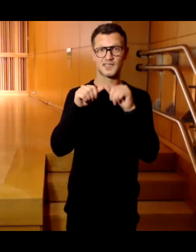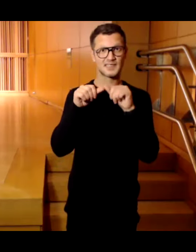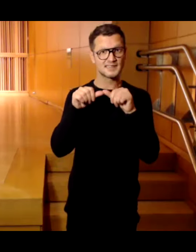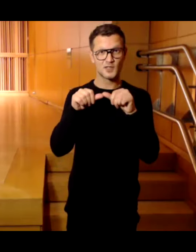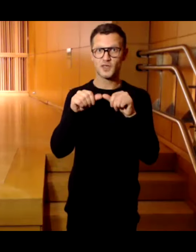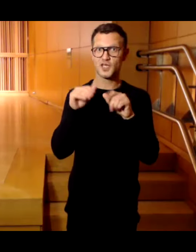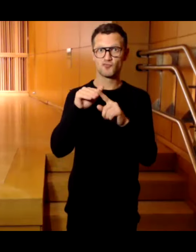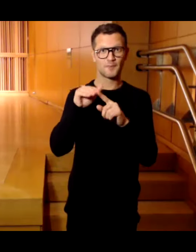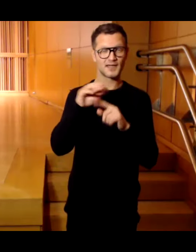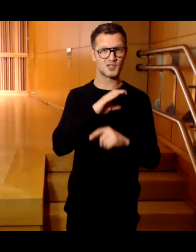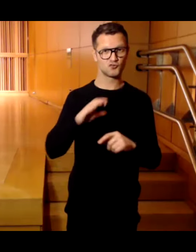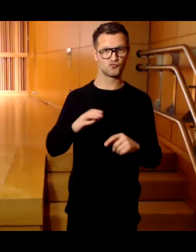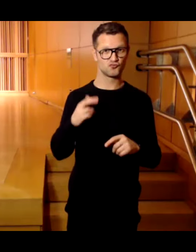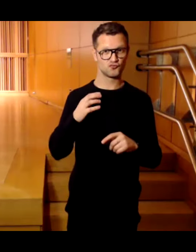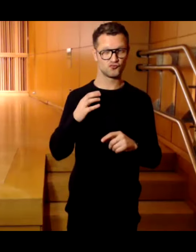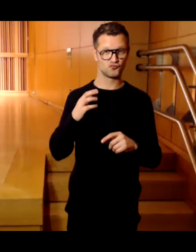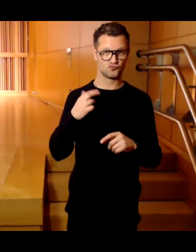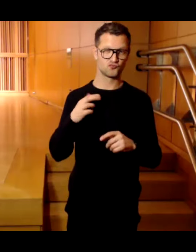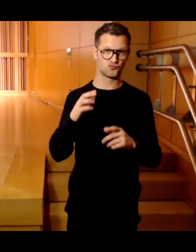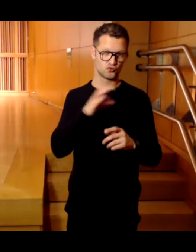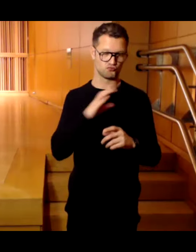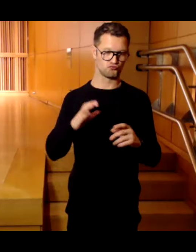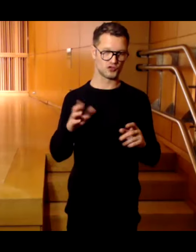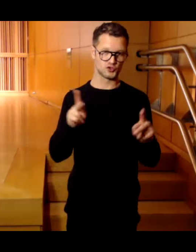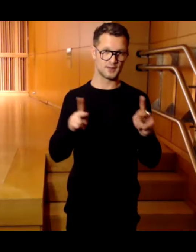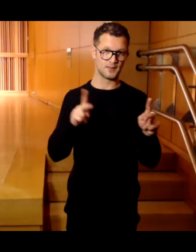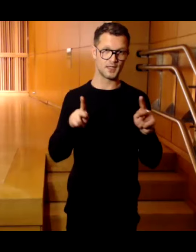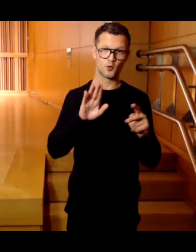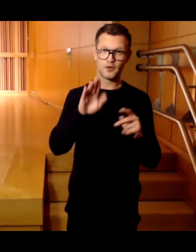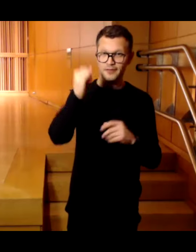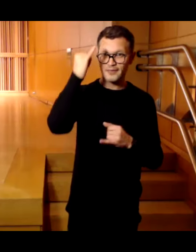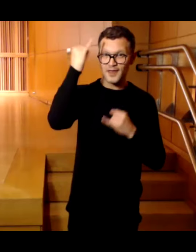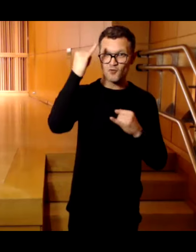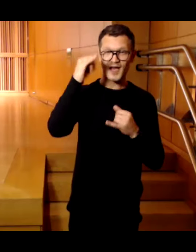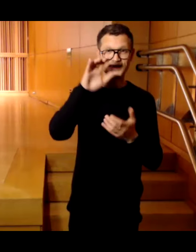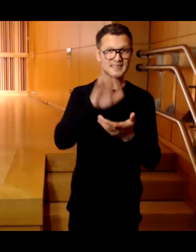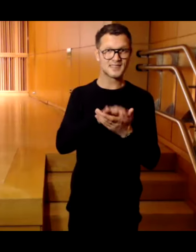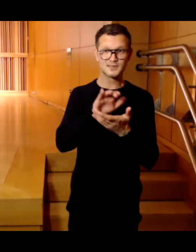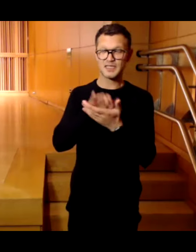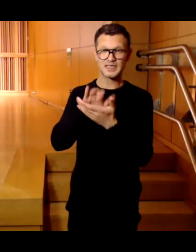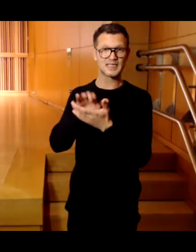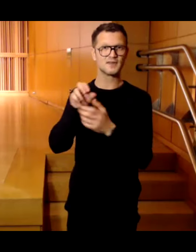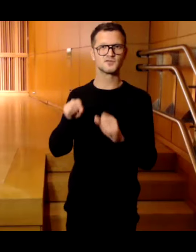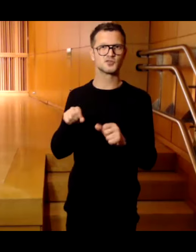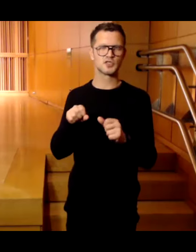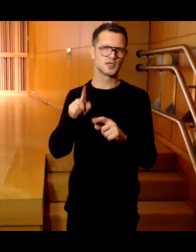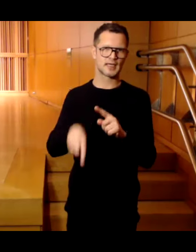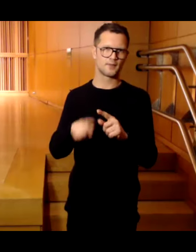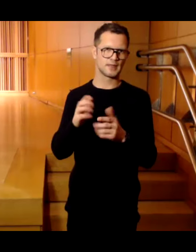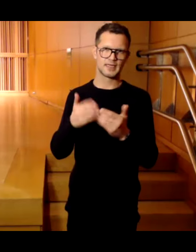basics of their own religious or non-religious ideals. might be easily disregarded.